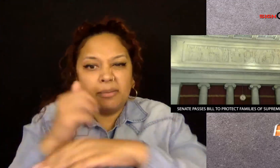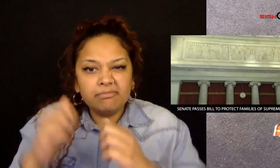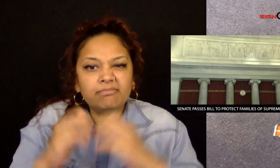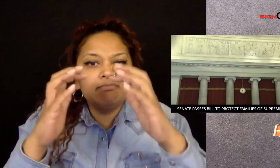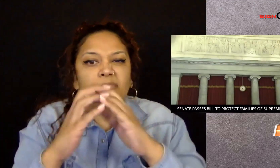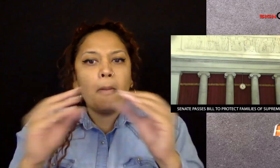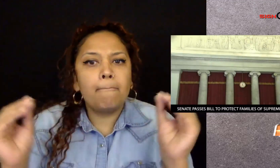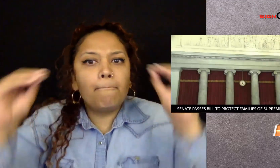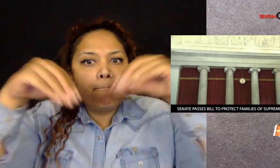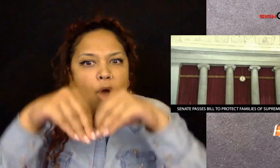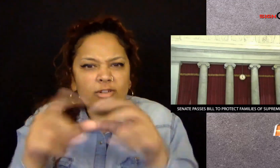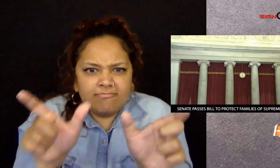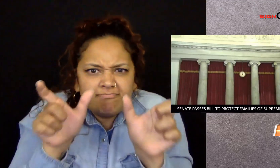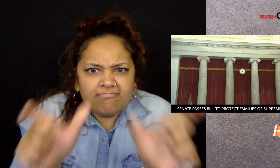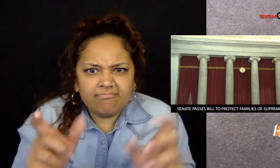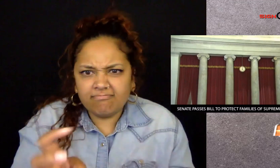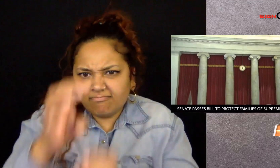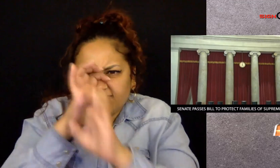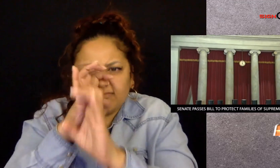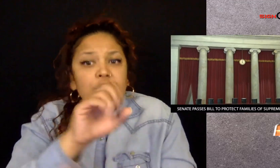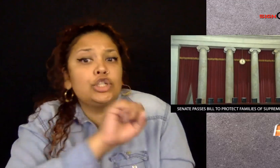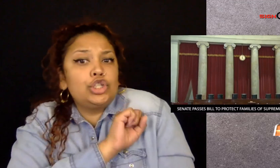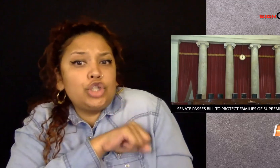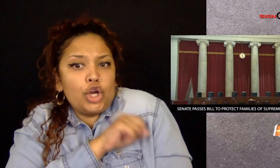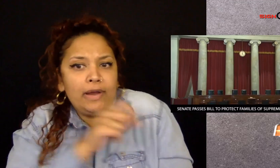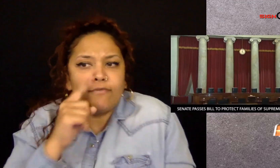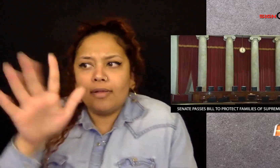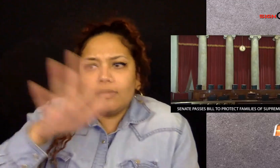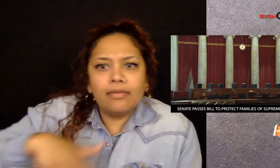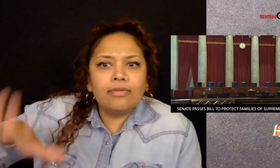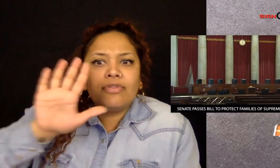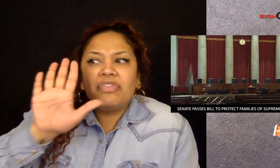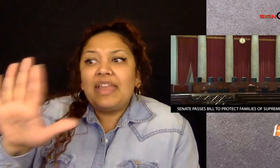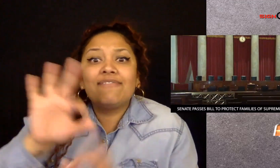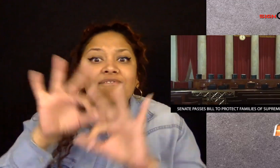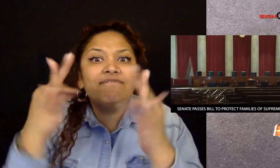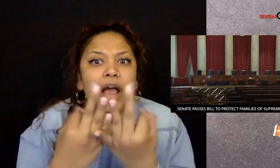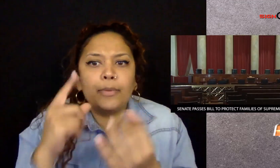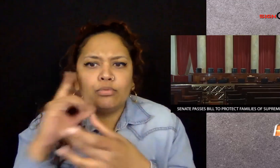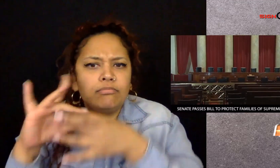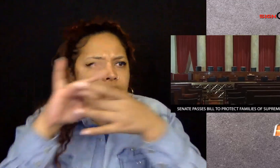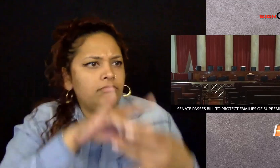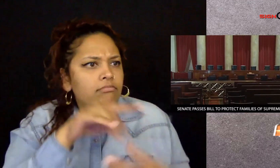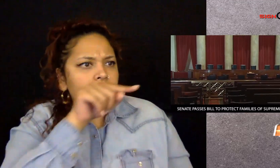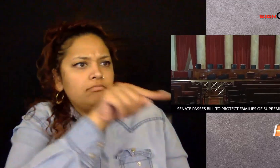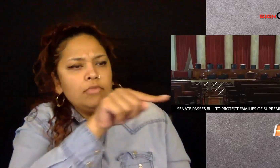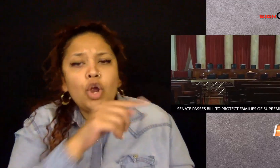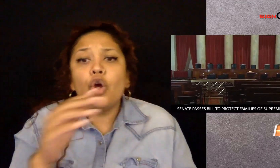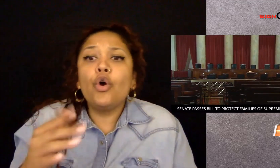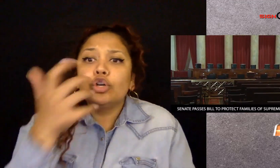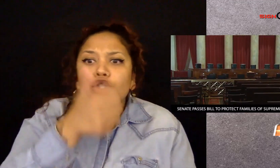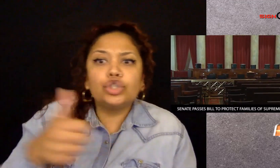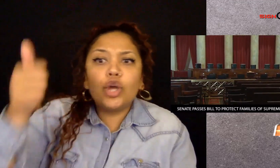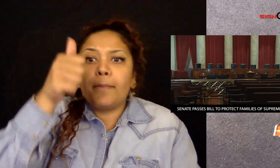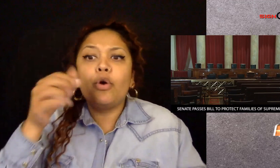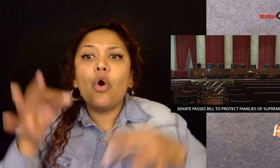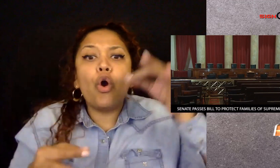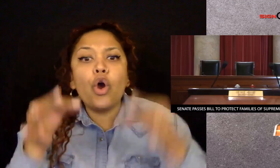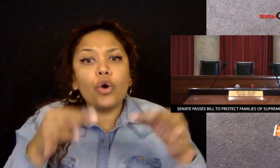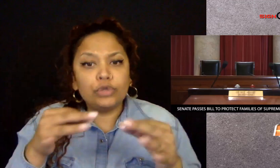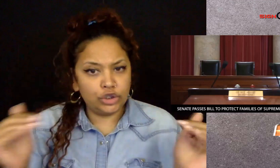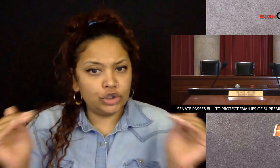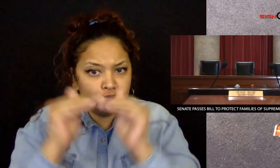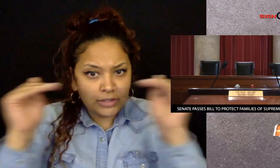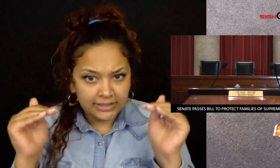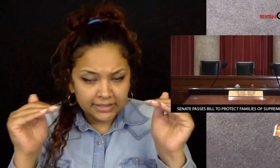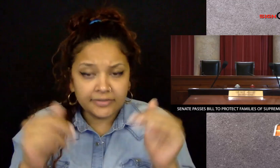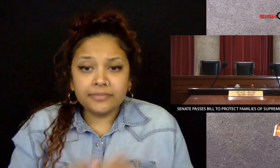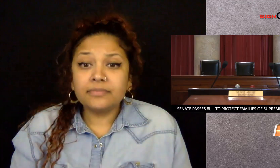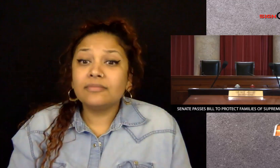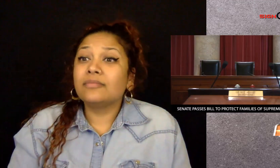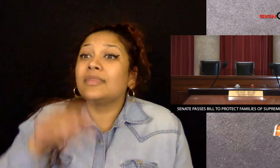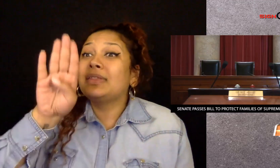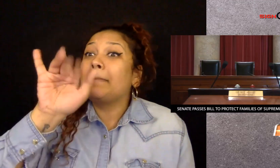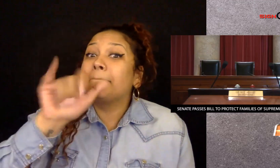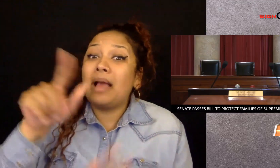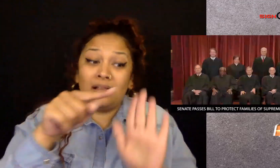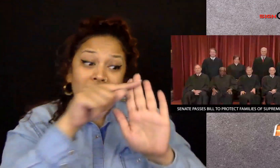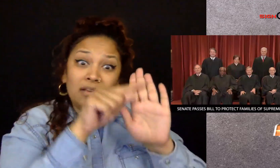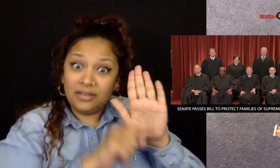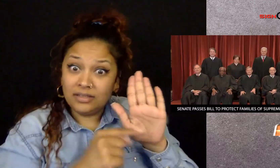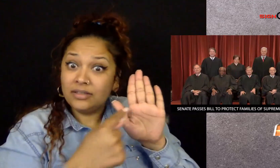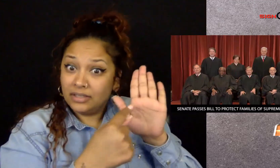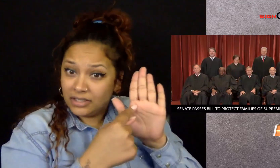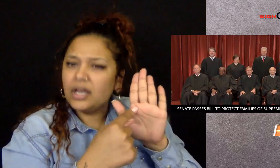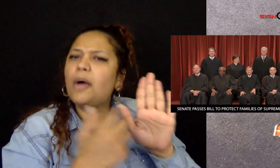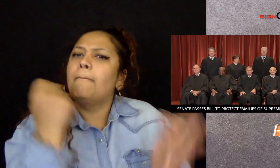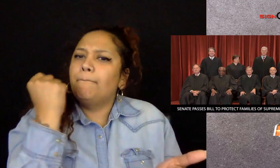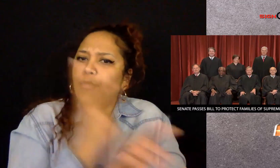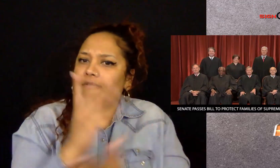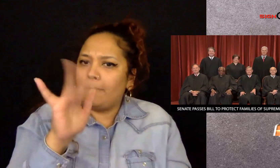expand security for families of Supreme Court justices